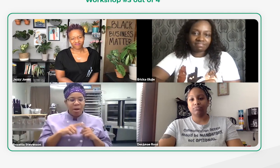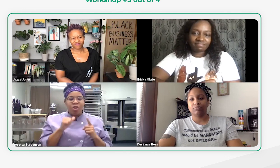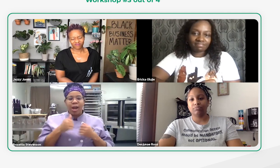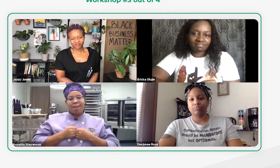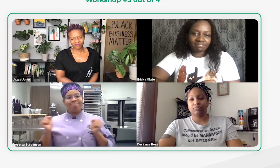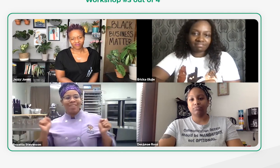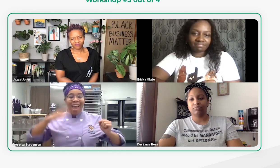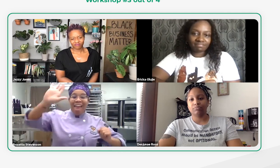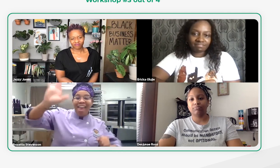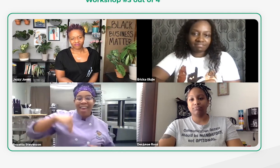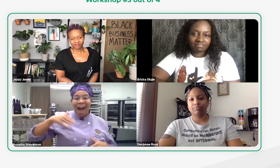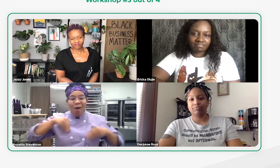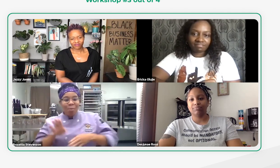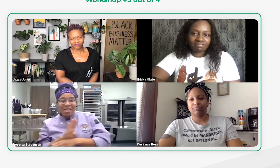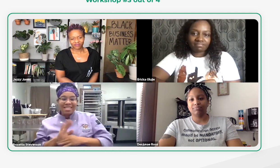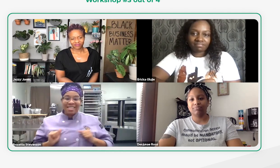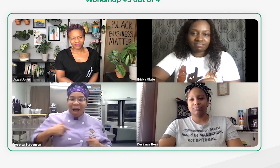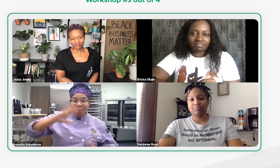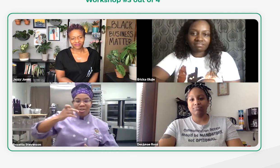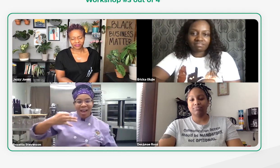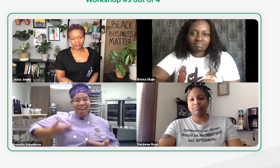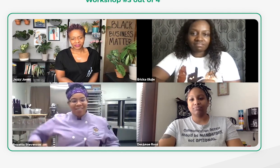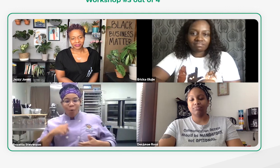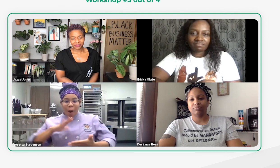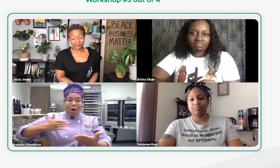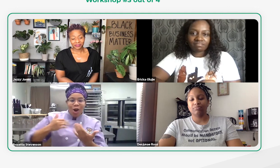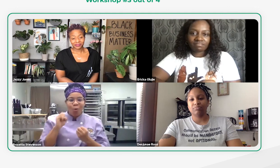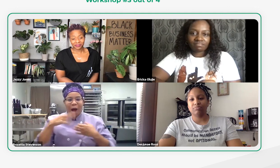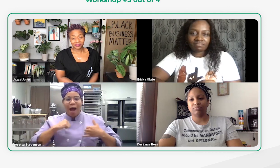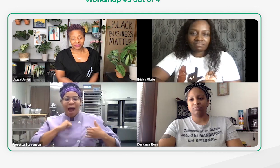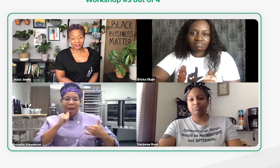themselves. You see something about them, but they're not saying hey, I own a business on chef